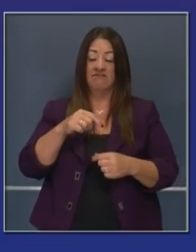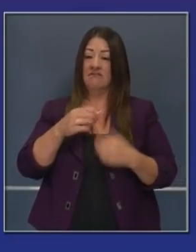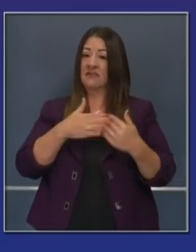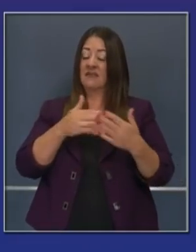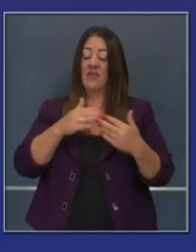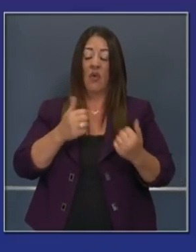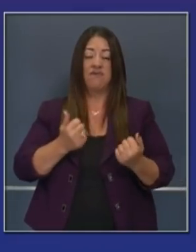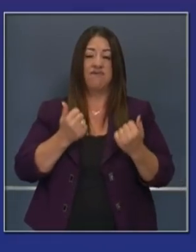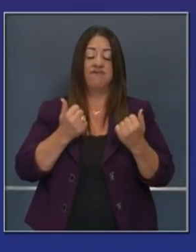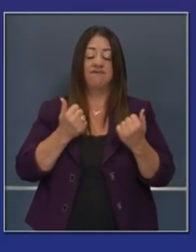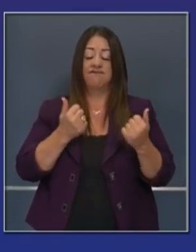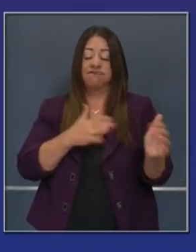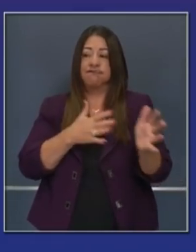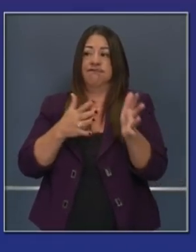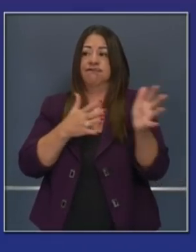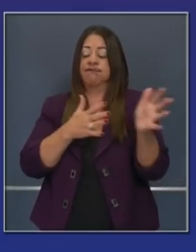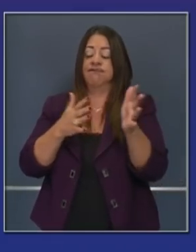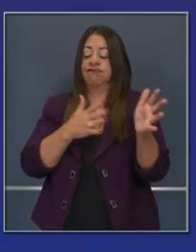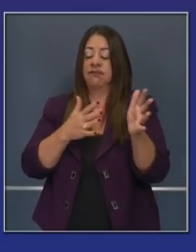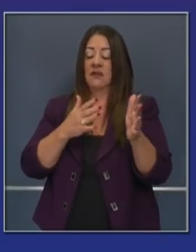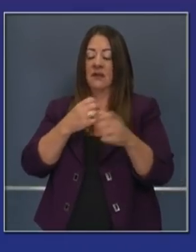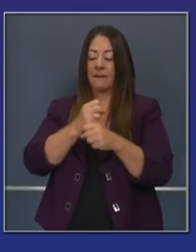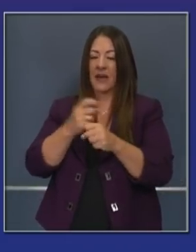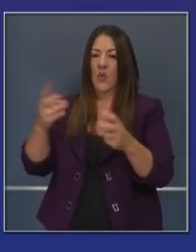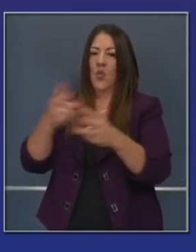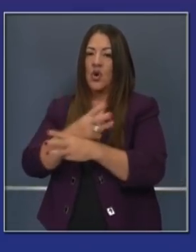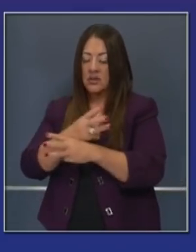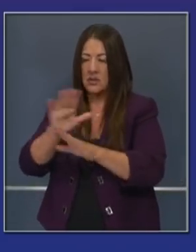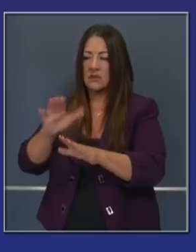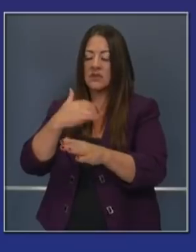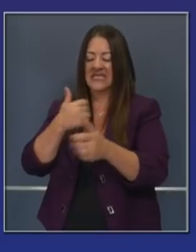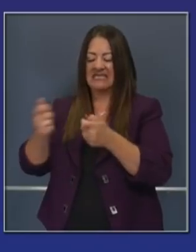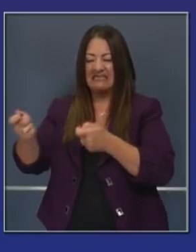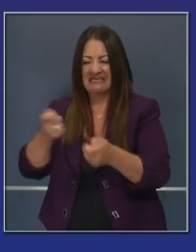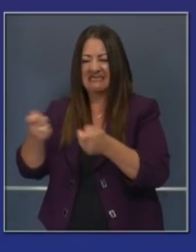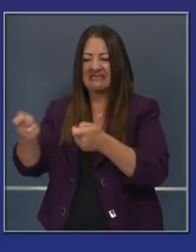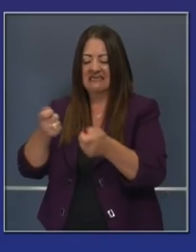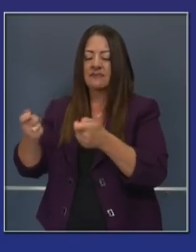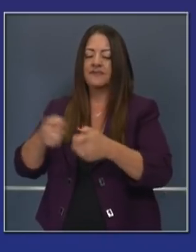STATES FOREST SERVICE. 9 # NOW% CONTAINED.